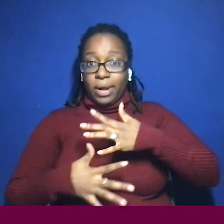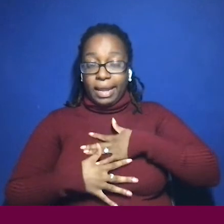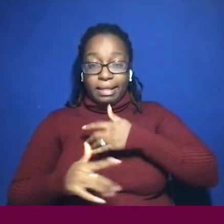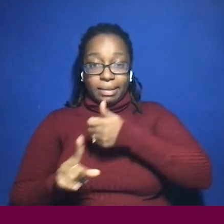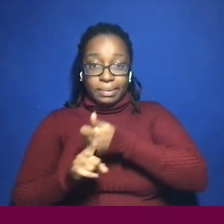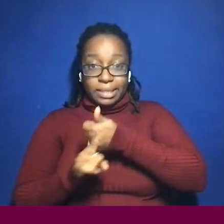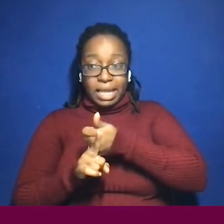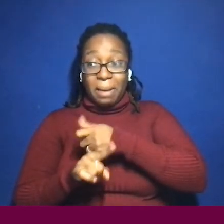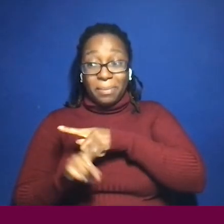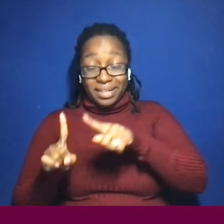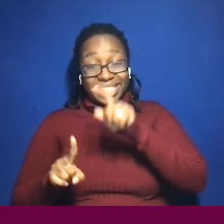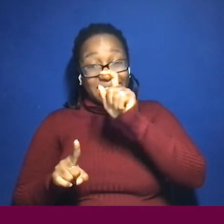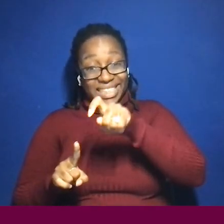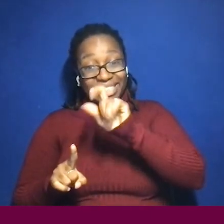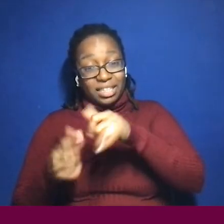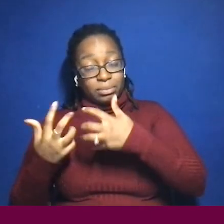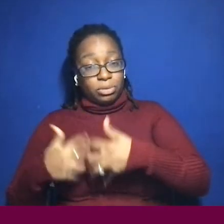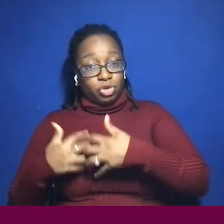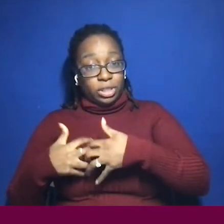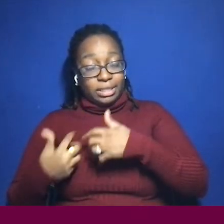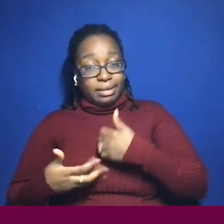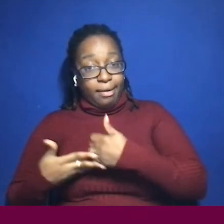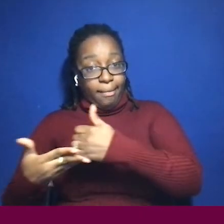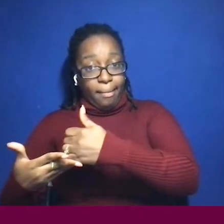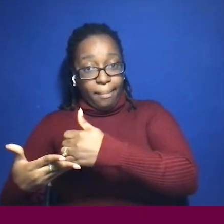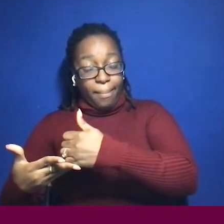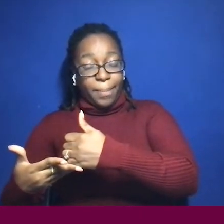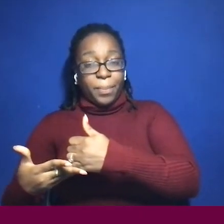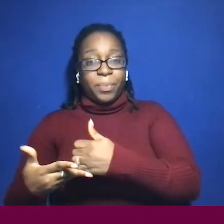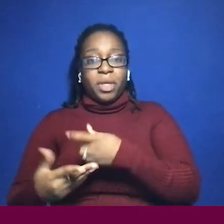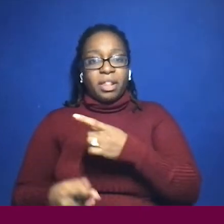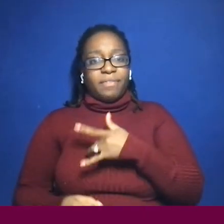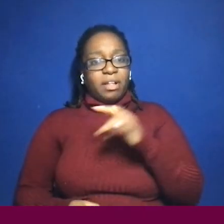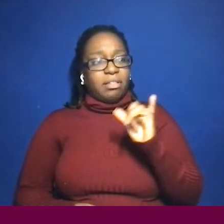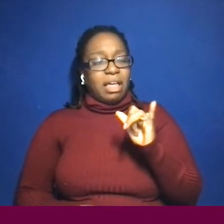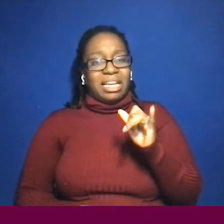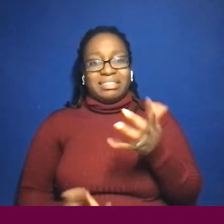need the support of a machine. And there was a fear that there wouldn't be enough ventilators,